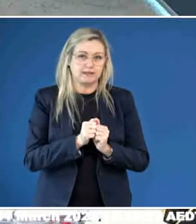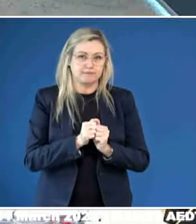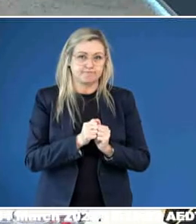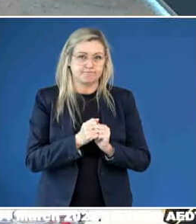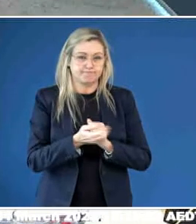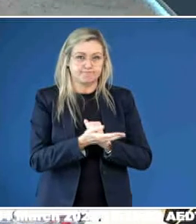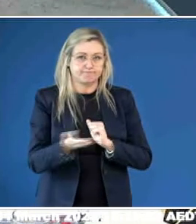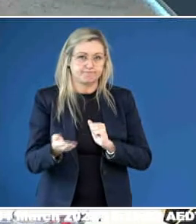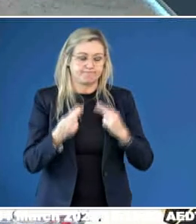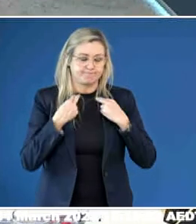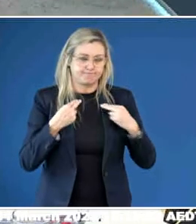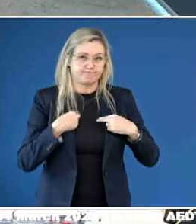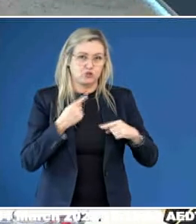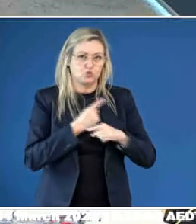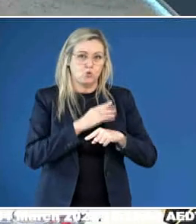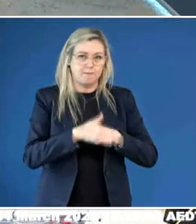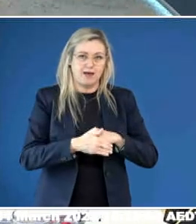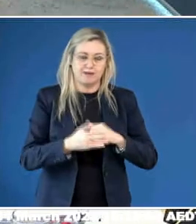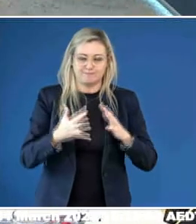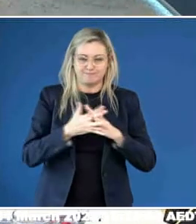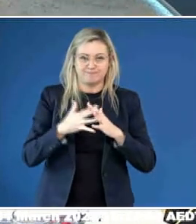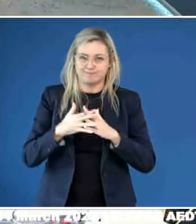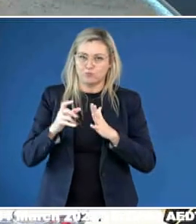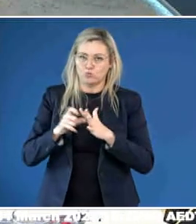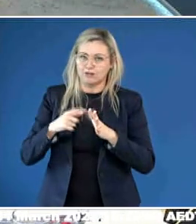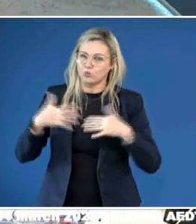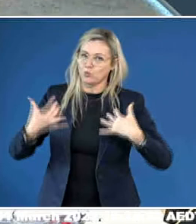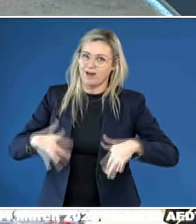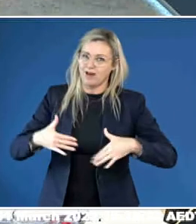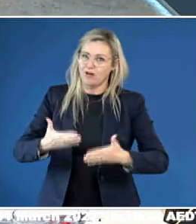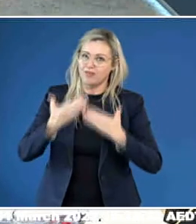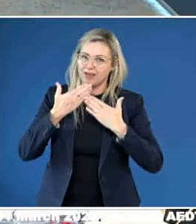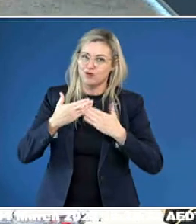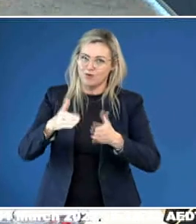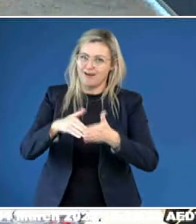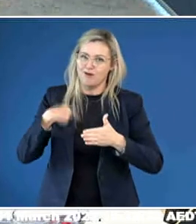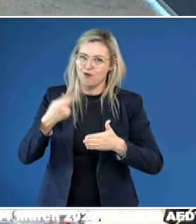contribution have you made to the preparation for the hearing and for this